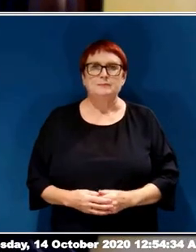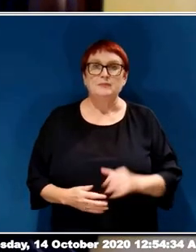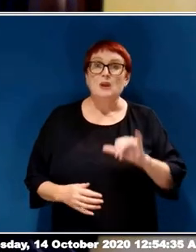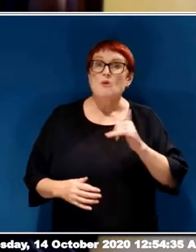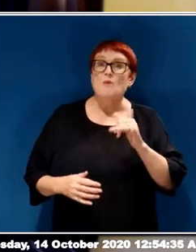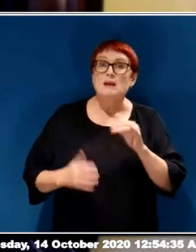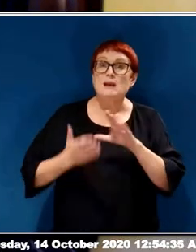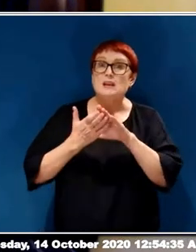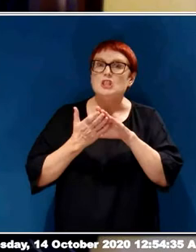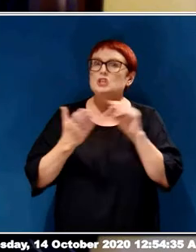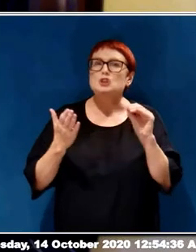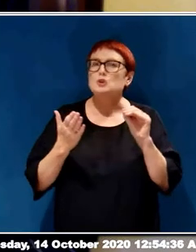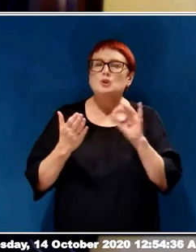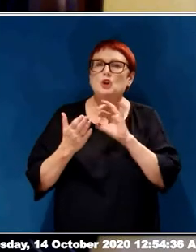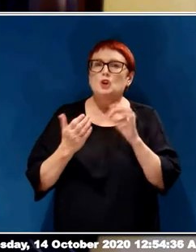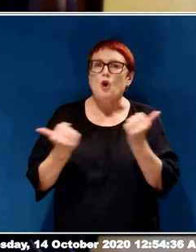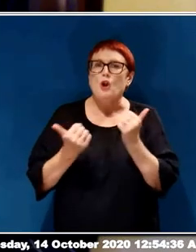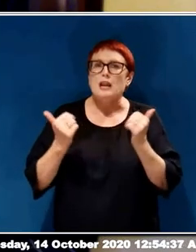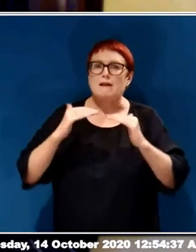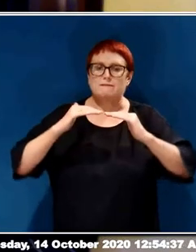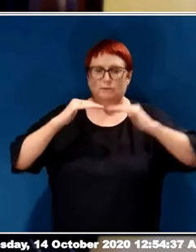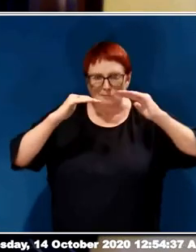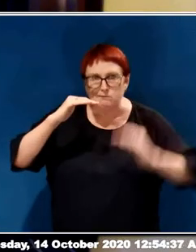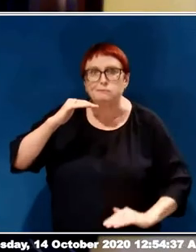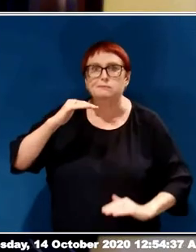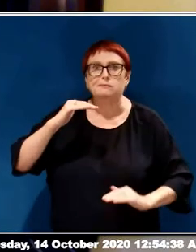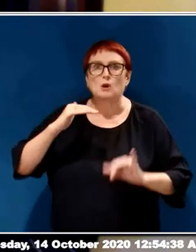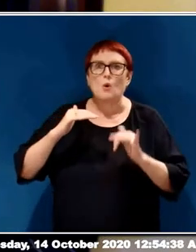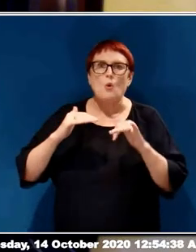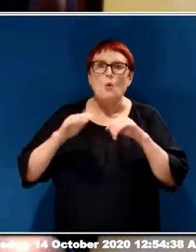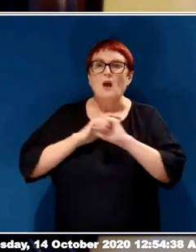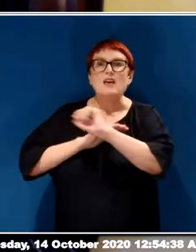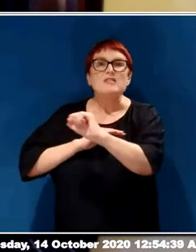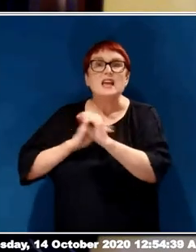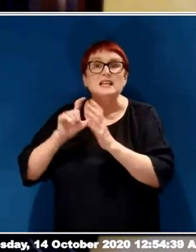unfunded category and they may simply be told, "We can't afford to support your